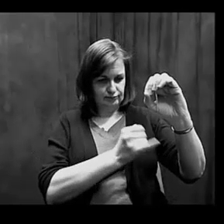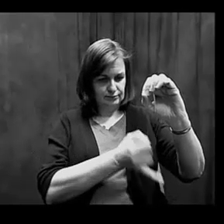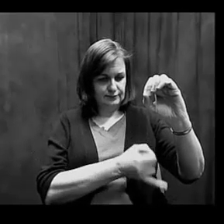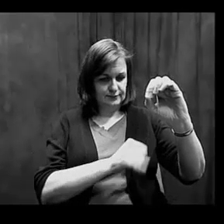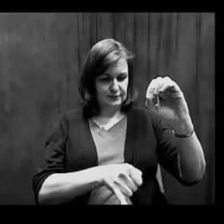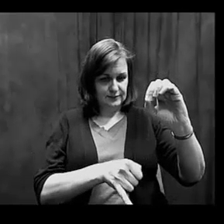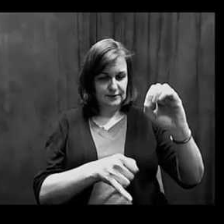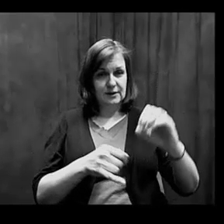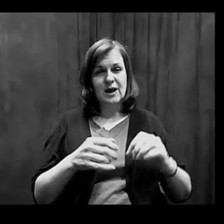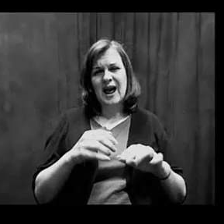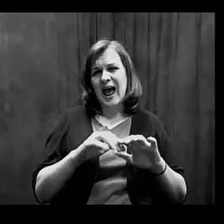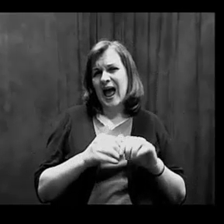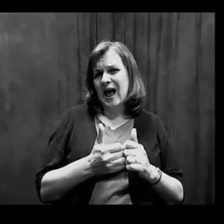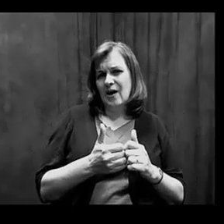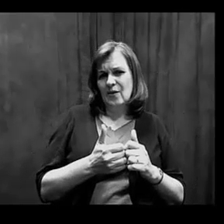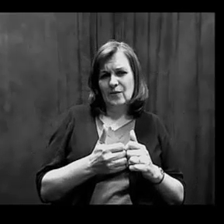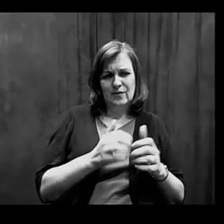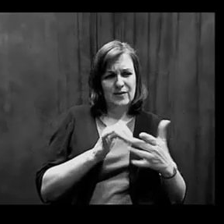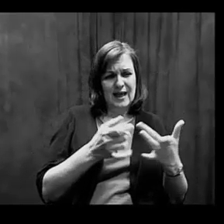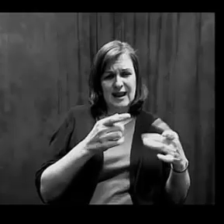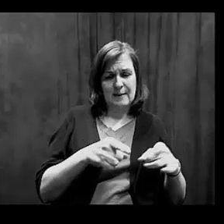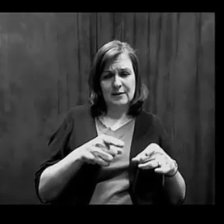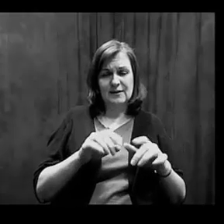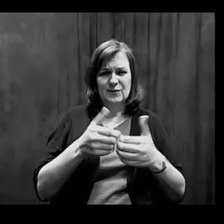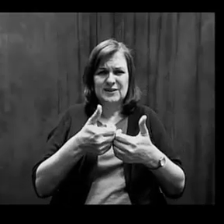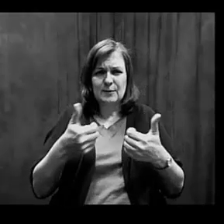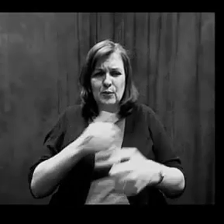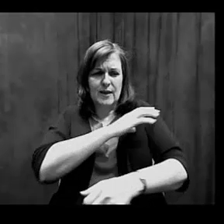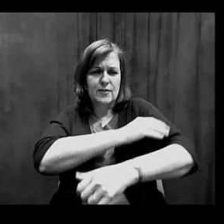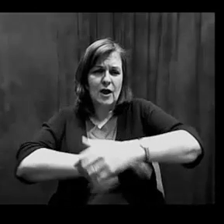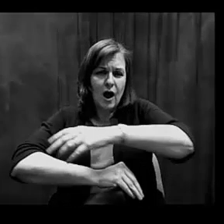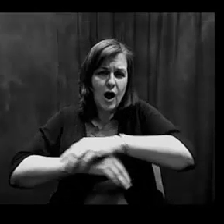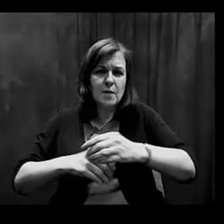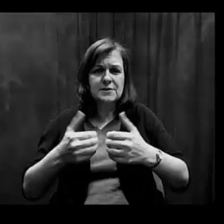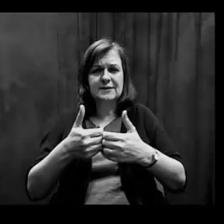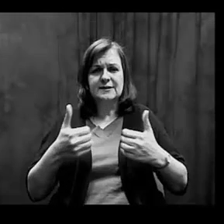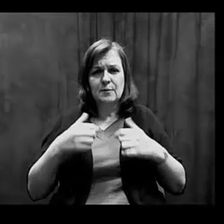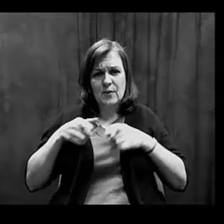with arms and legs that are separated how are we gonna get that separation